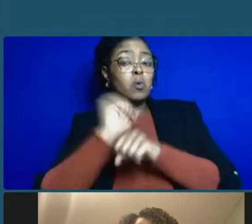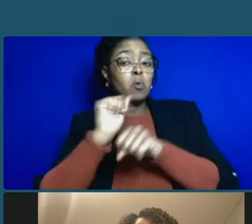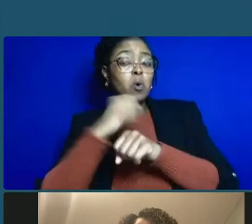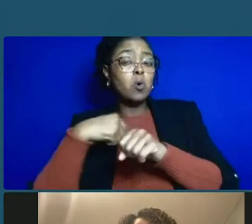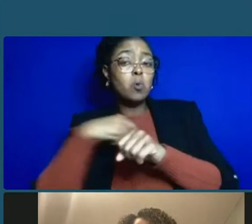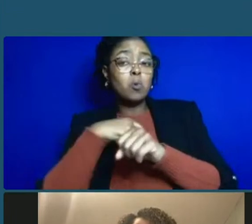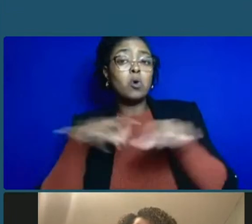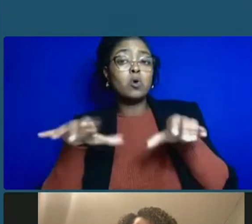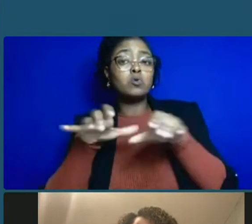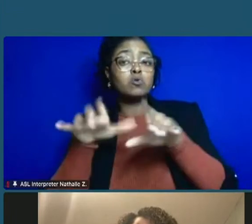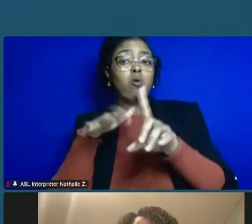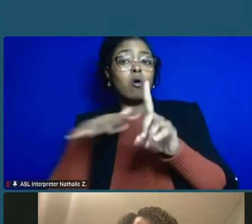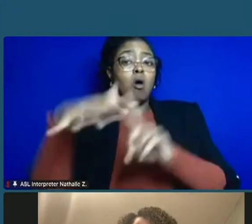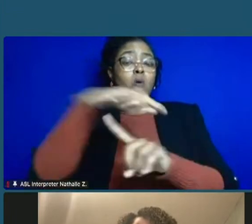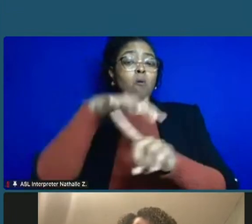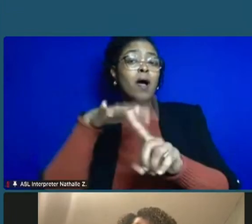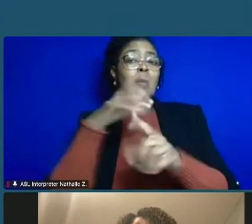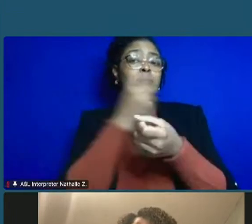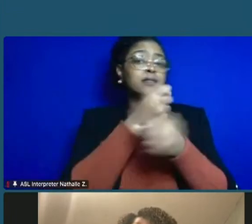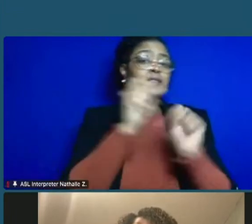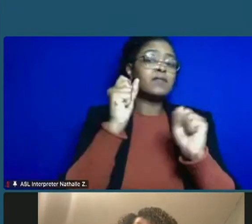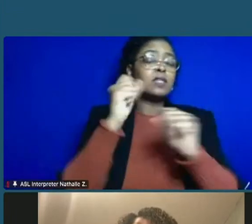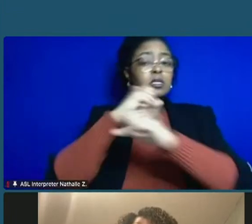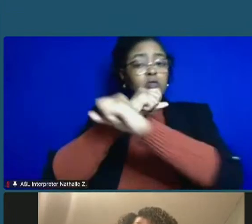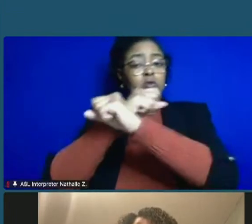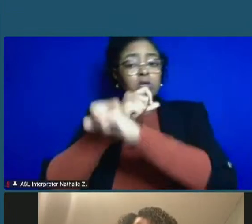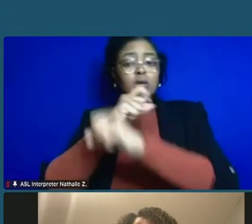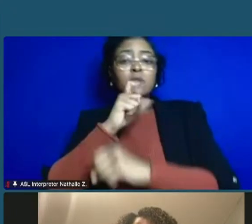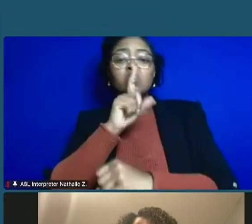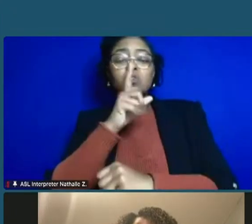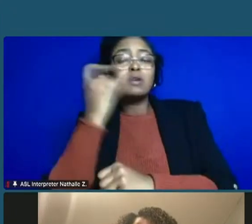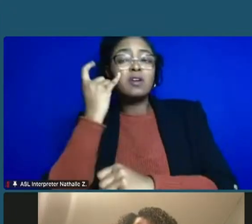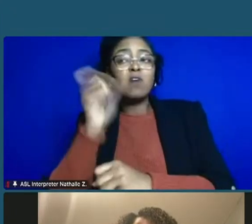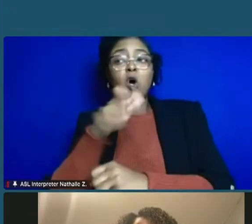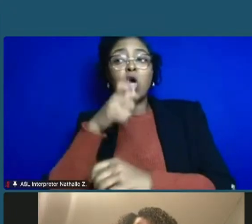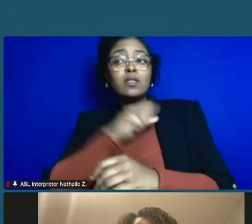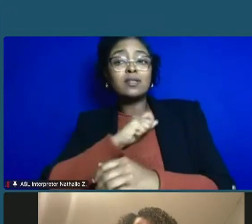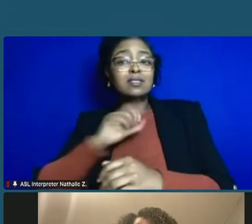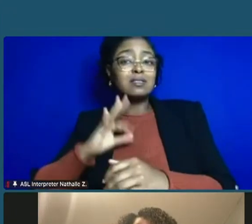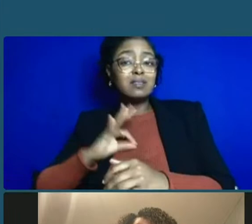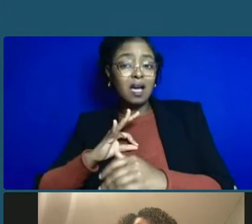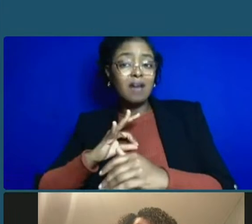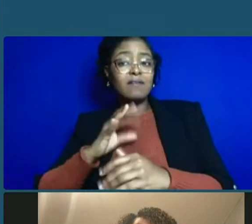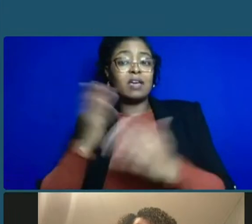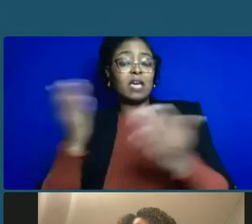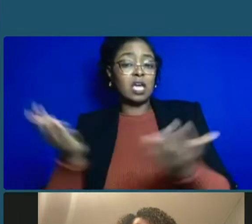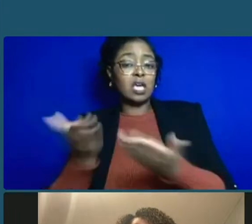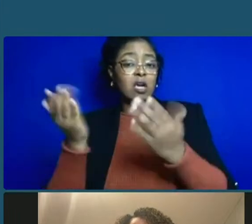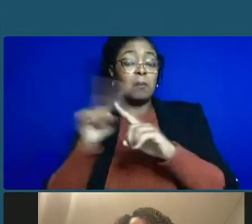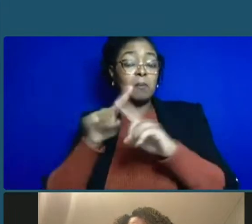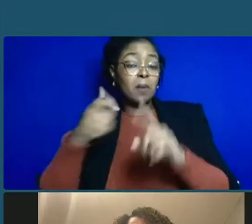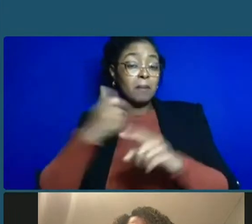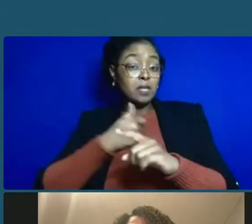happy tspea to summarize some of the work that we've been doing around safety and